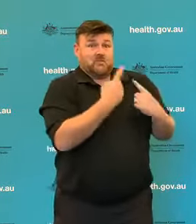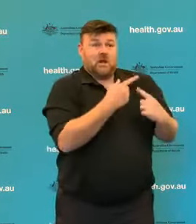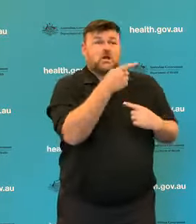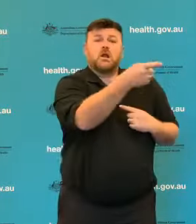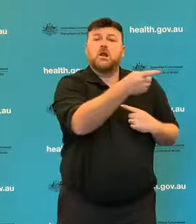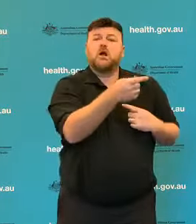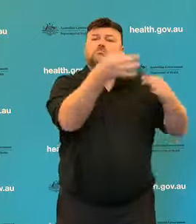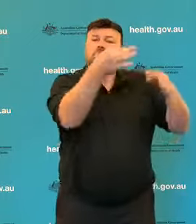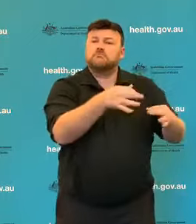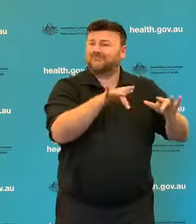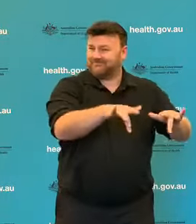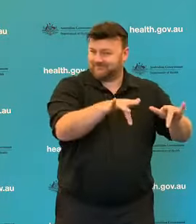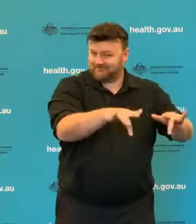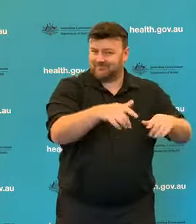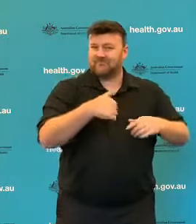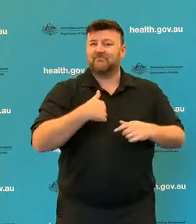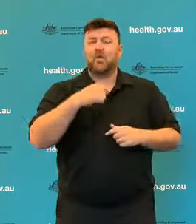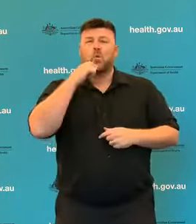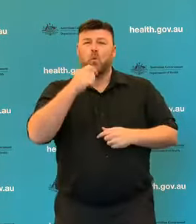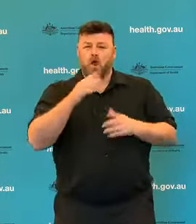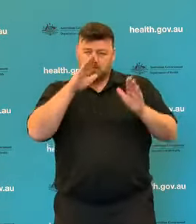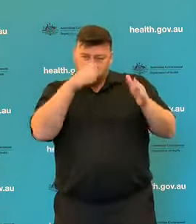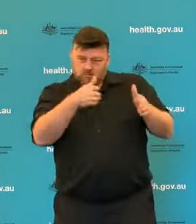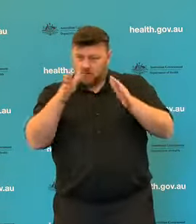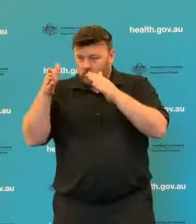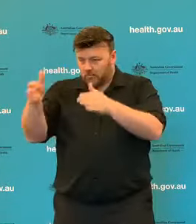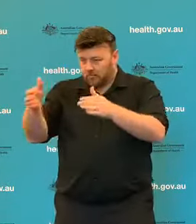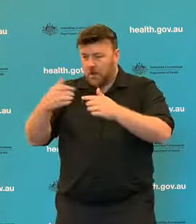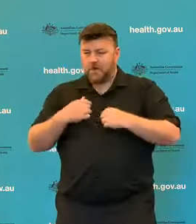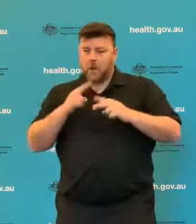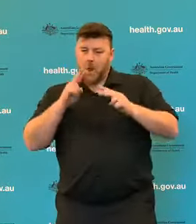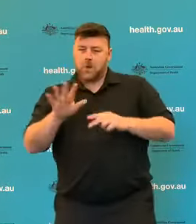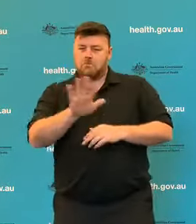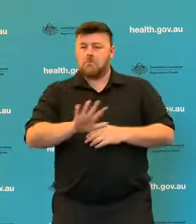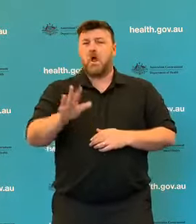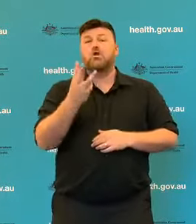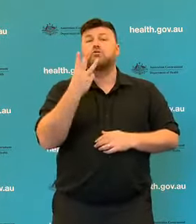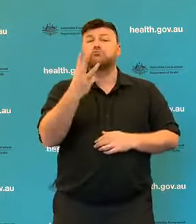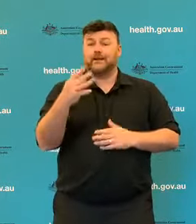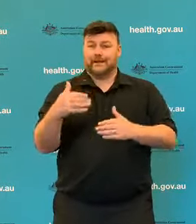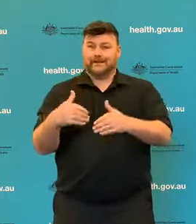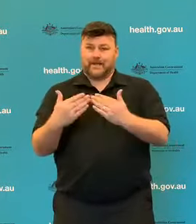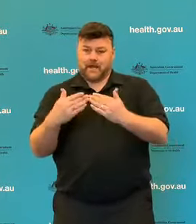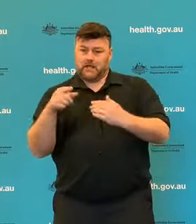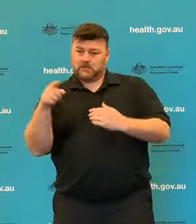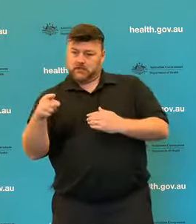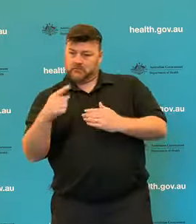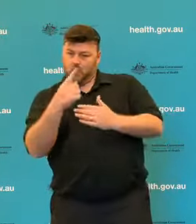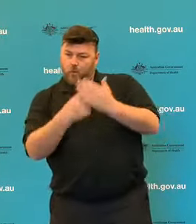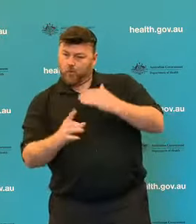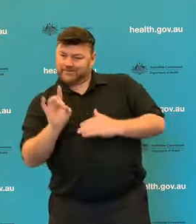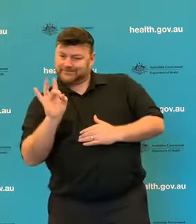of a metropolitan area having had over a three day average - 10 locally acquired cases per day or more.